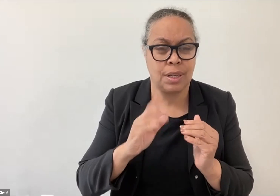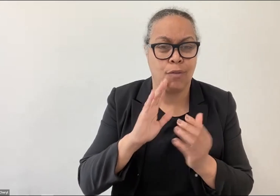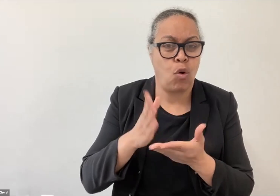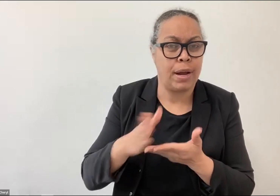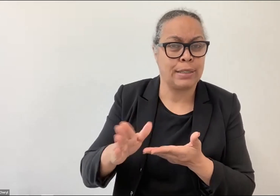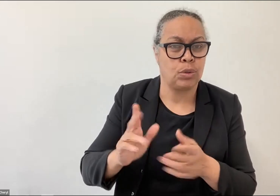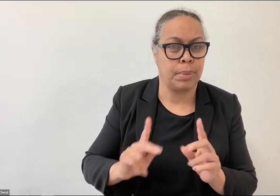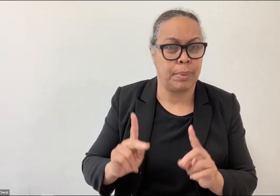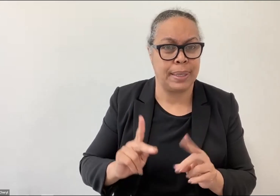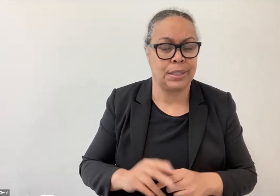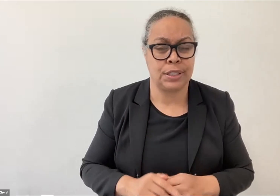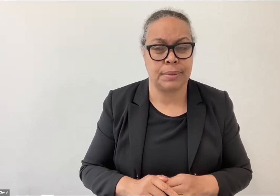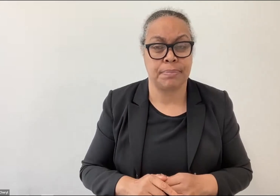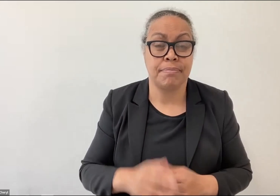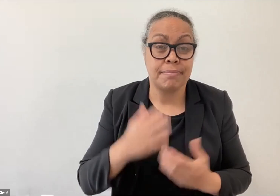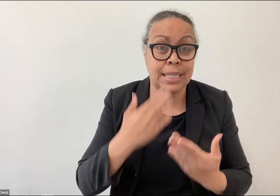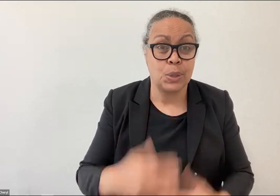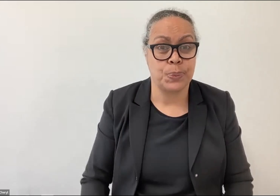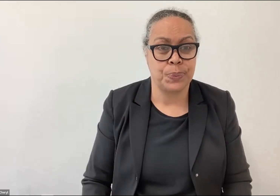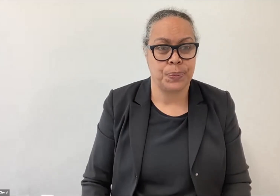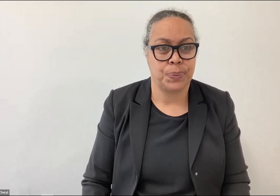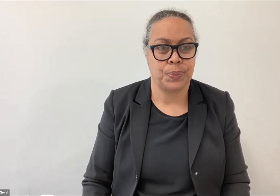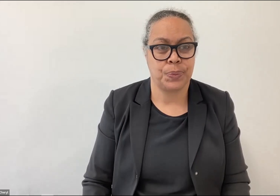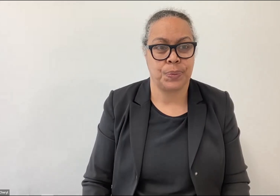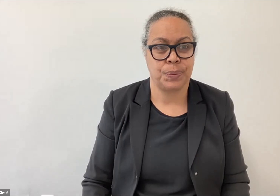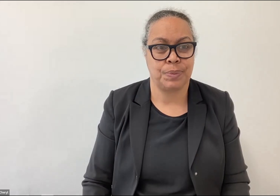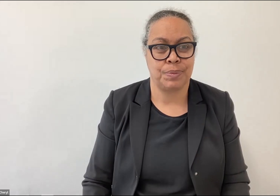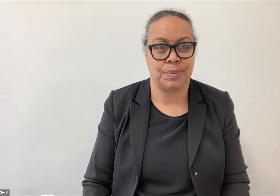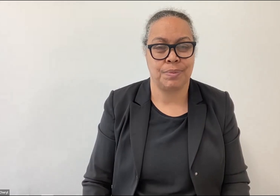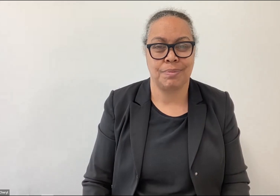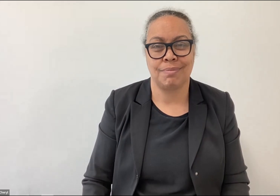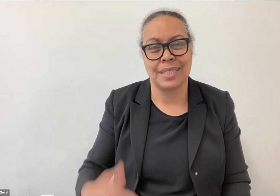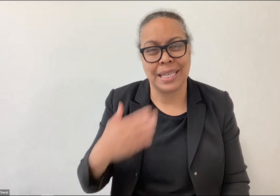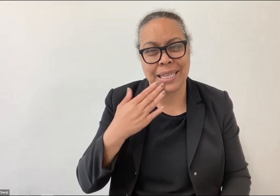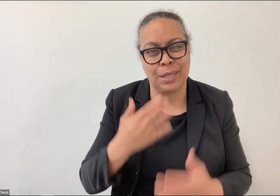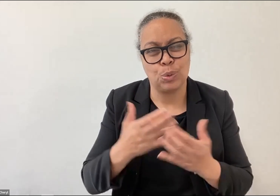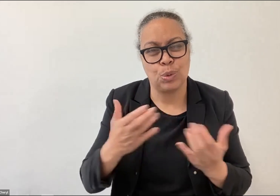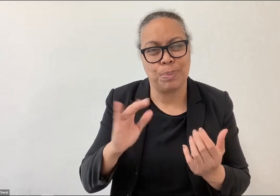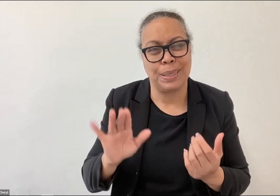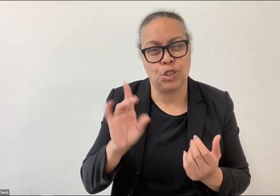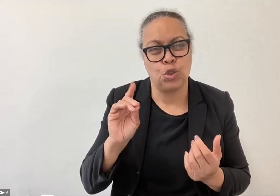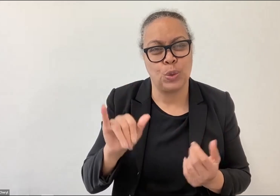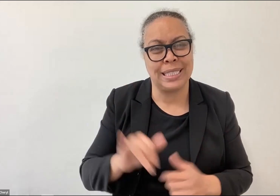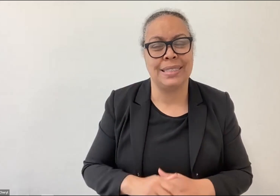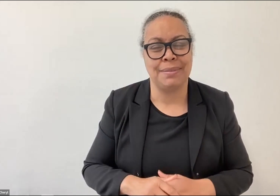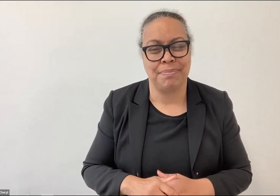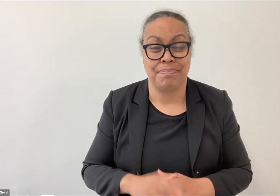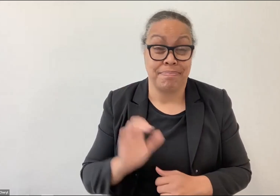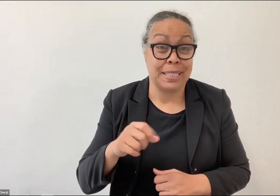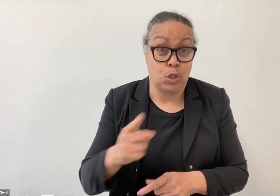Populations. So thank you, thank you so much judy and yeah you're you're right.